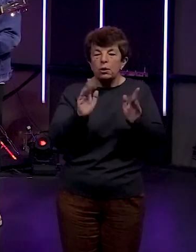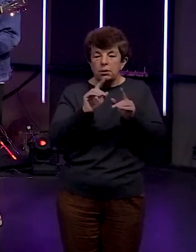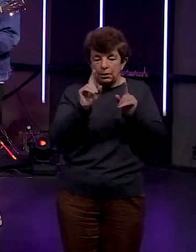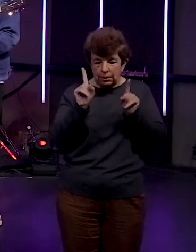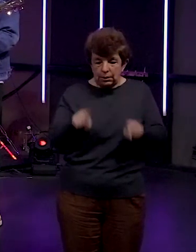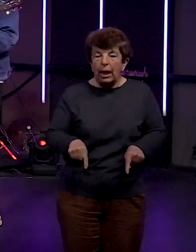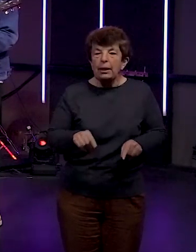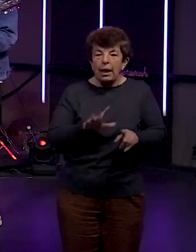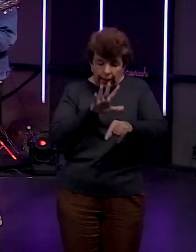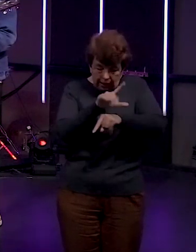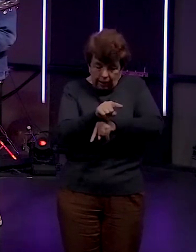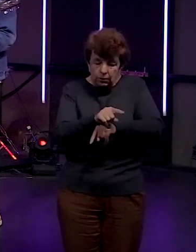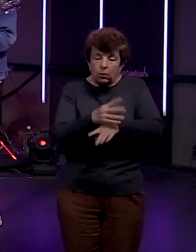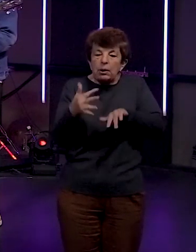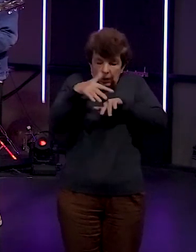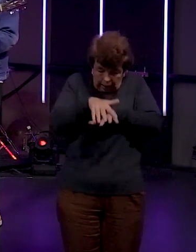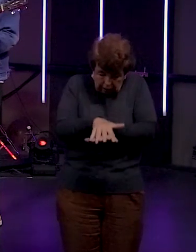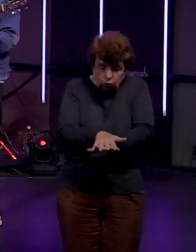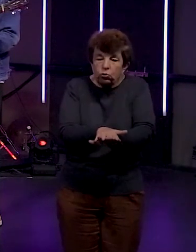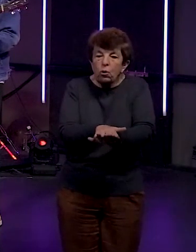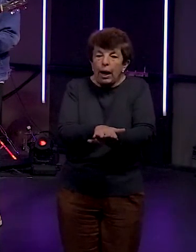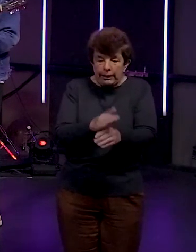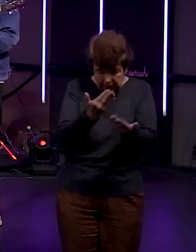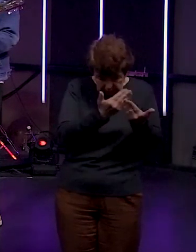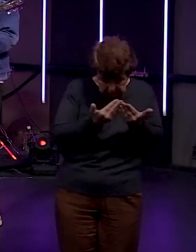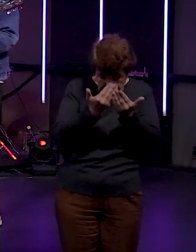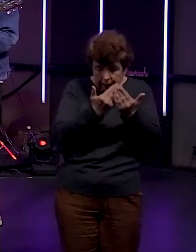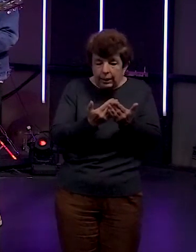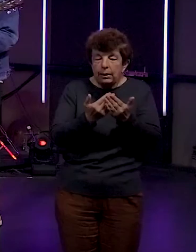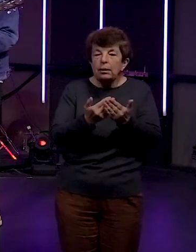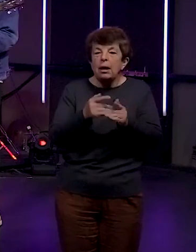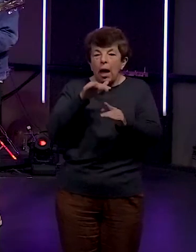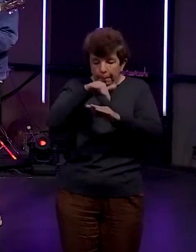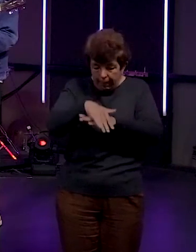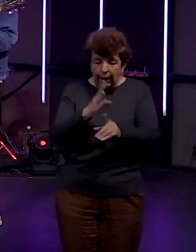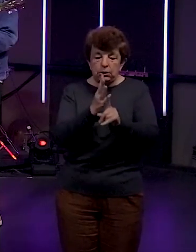week our integrated study which is on the theme of discipleship is going to be